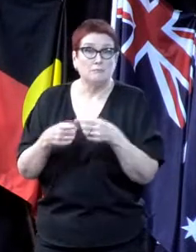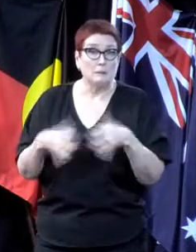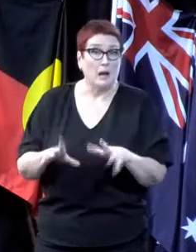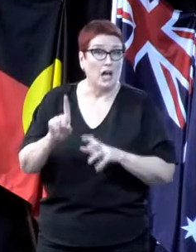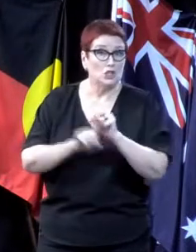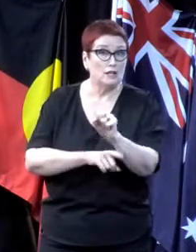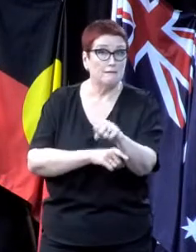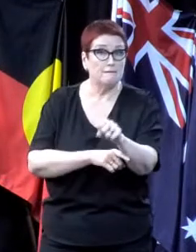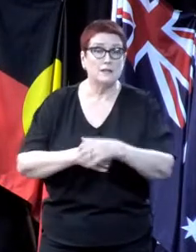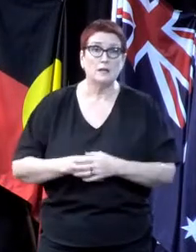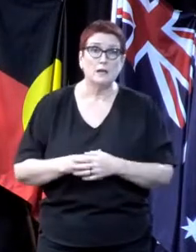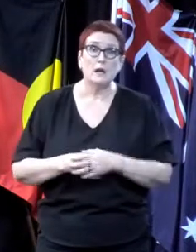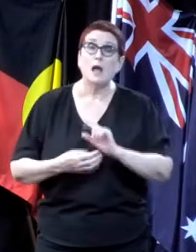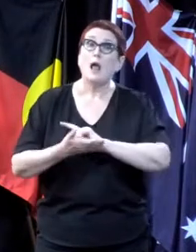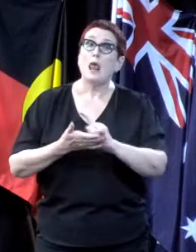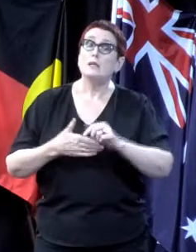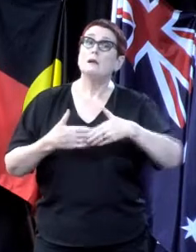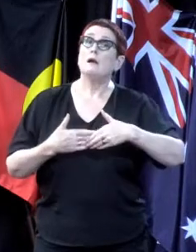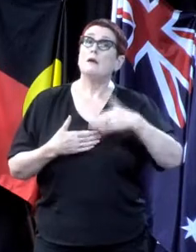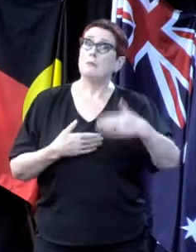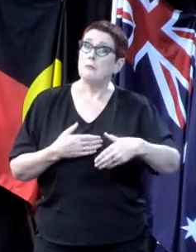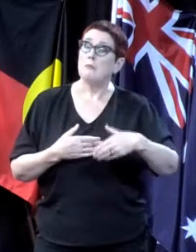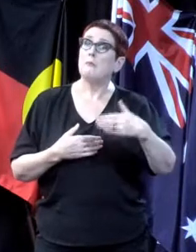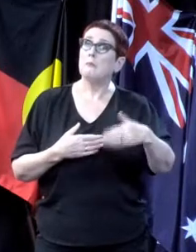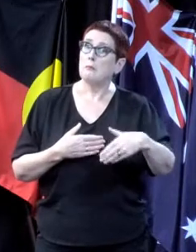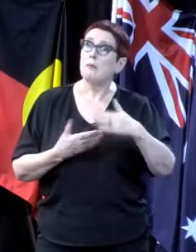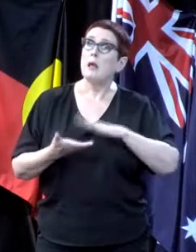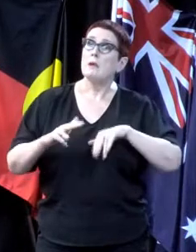And, over time, they became a lot more comfortable,